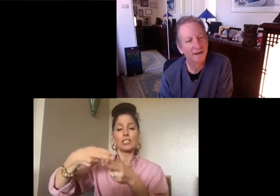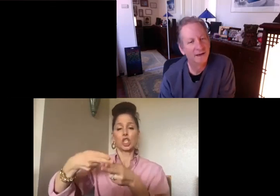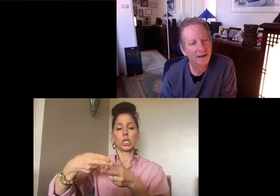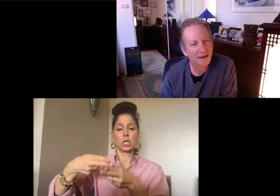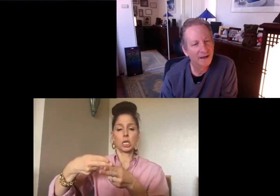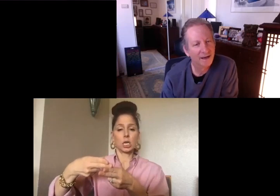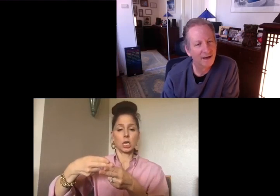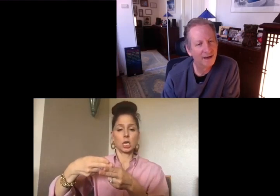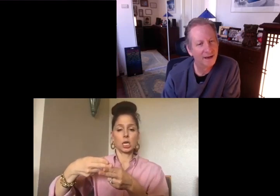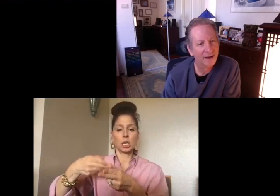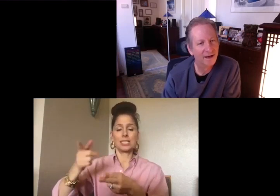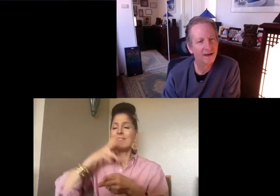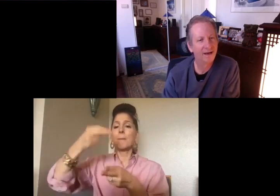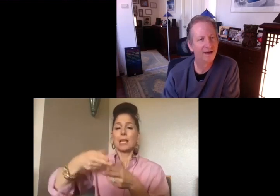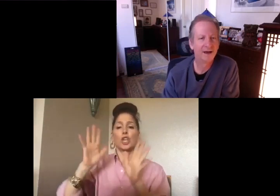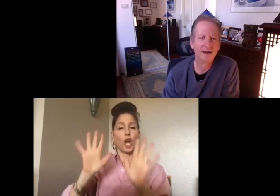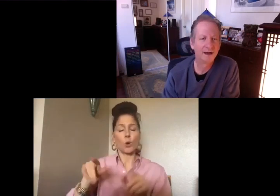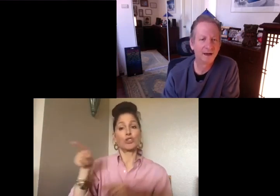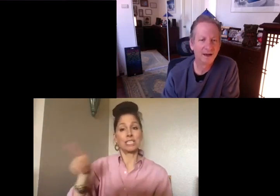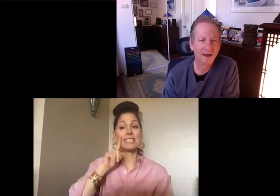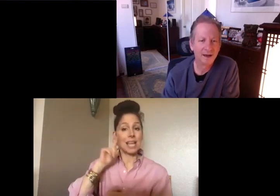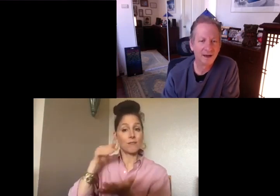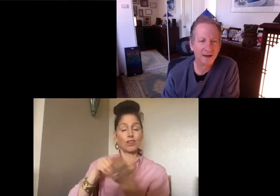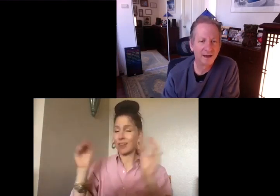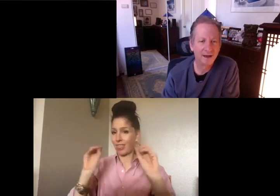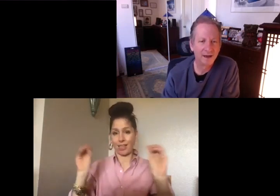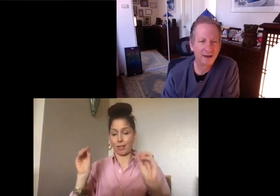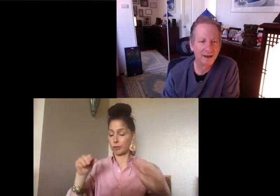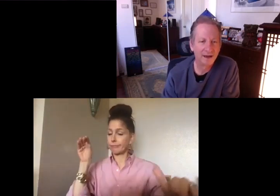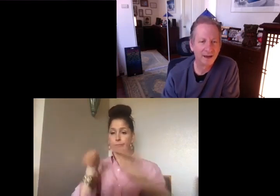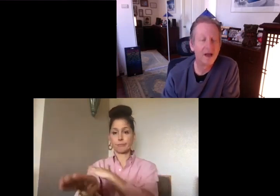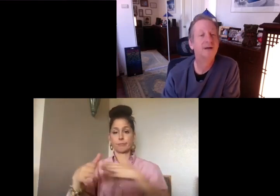even mention, they didn't even mention that she was deaf, they said nothing about her.